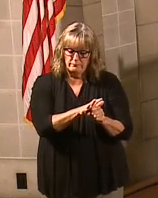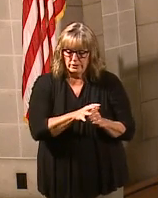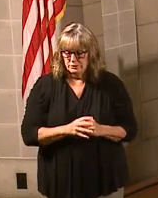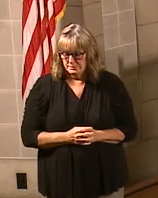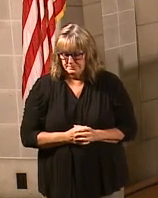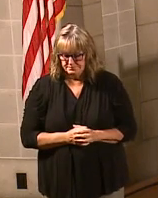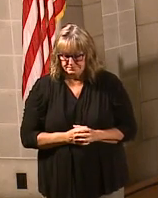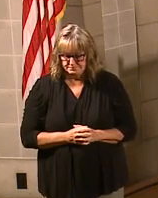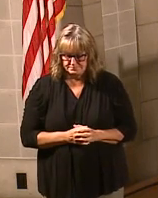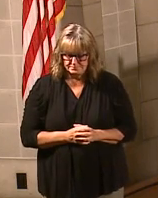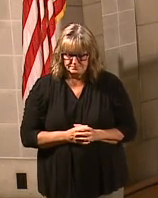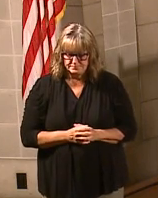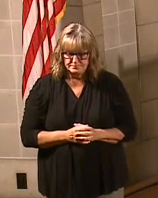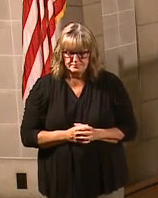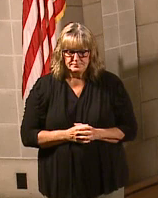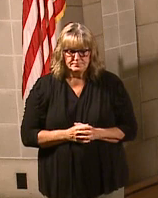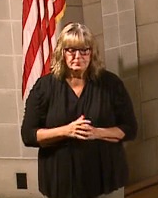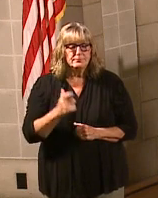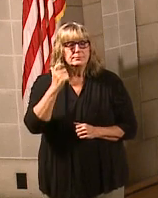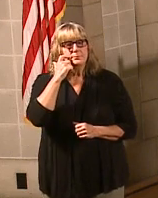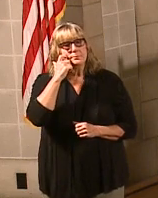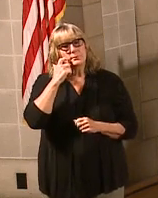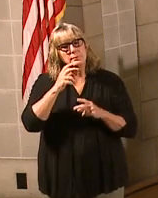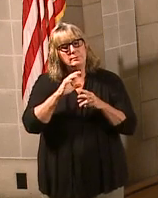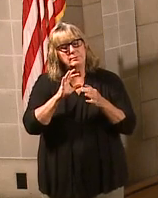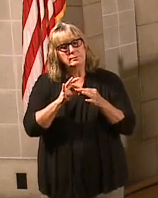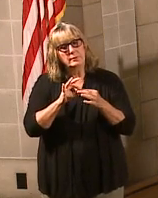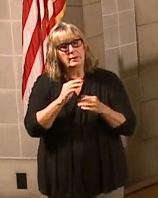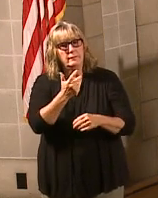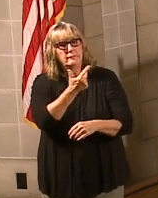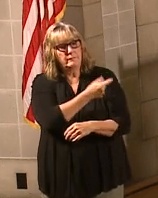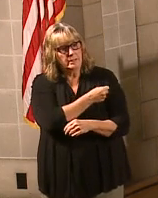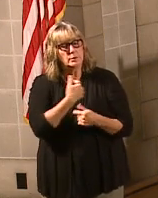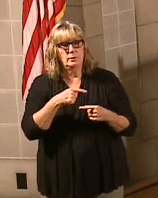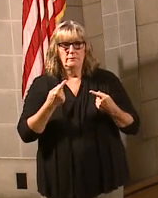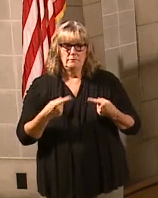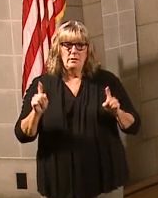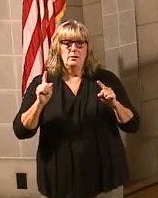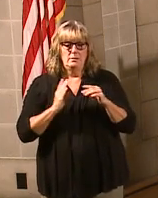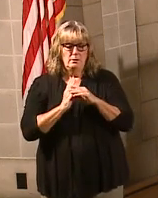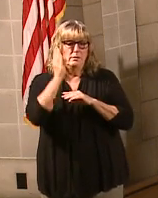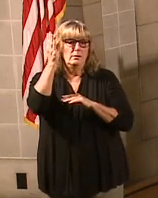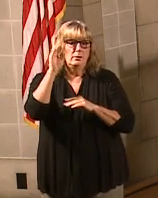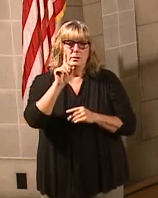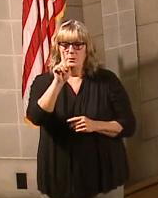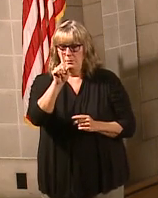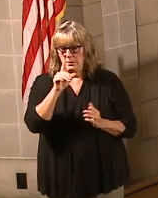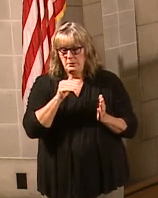HOSPITALIZATIONS COMPARED TO THE 337 HOSPITALIZATIONS THAT WE WERE AT LAST WEEK WITH REGARD TO